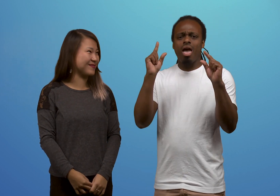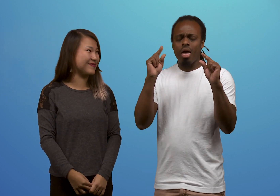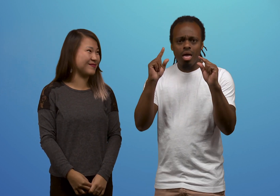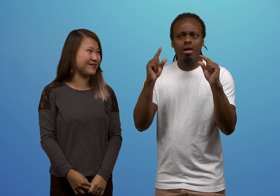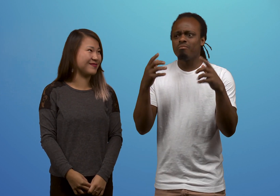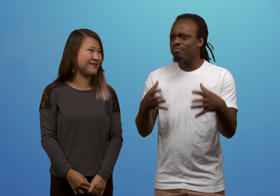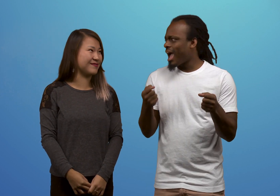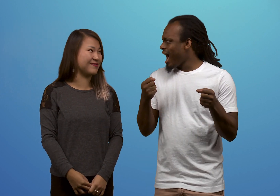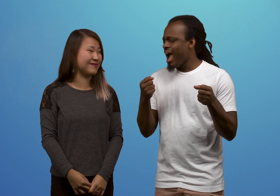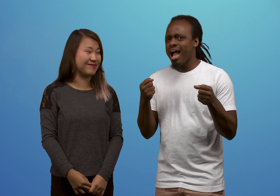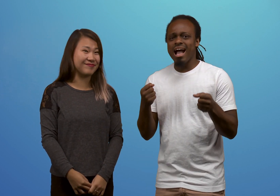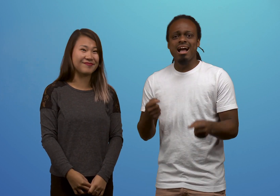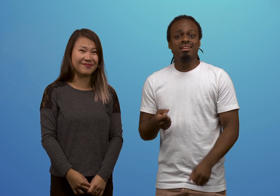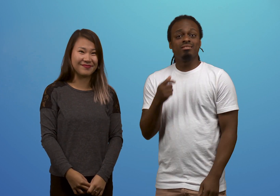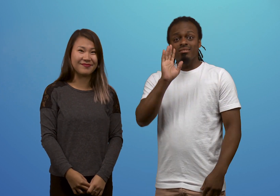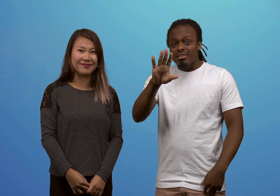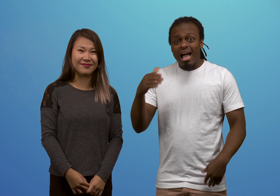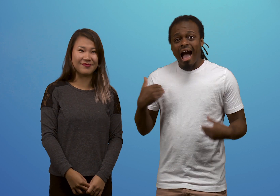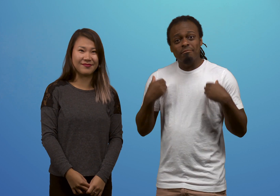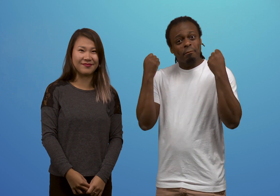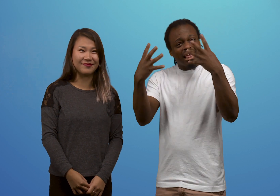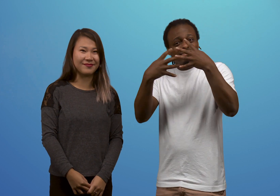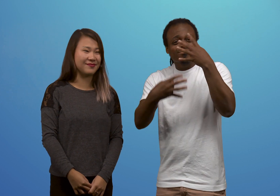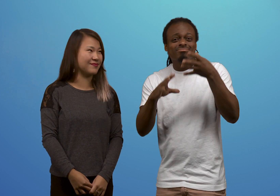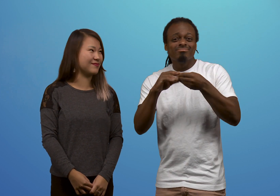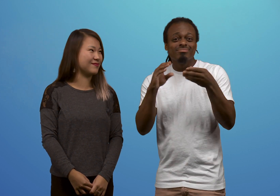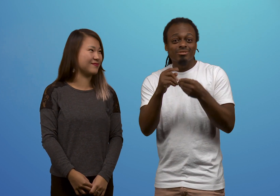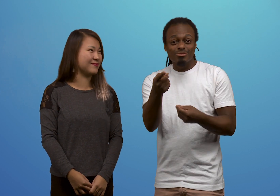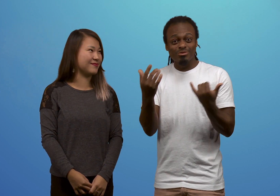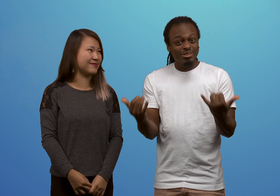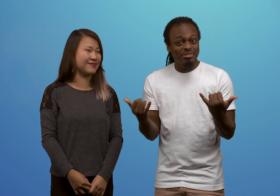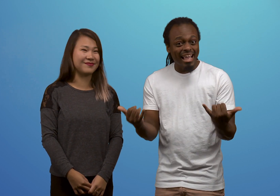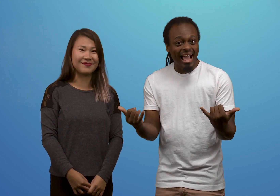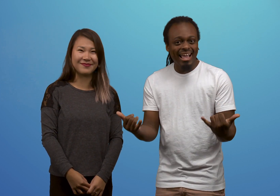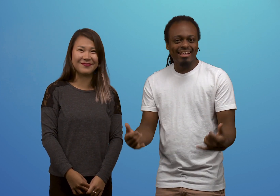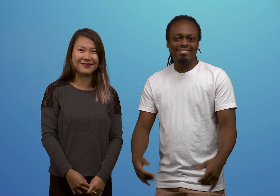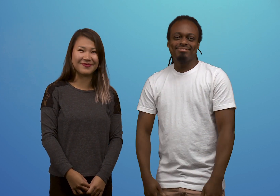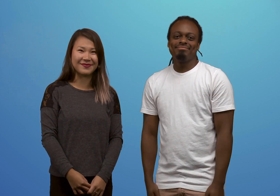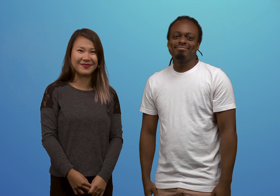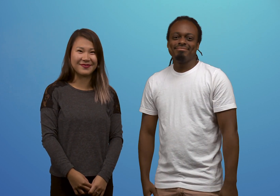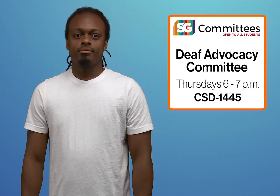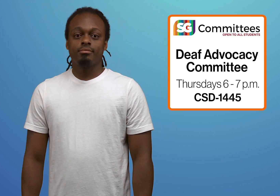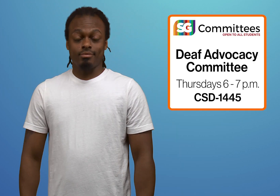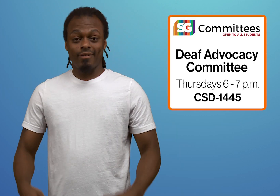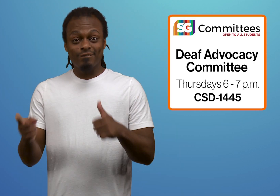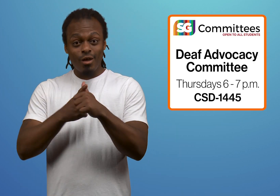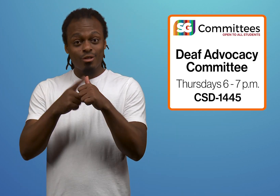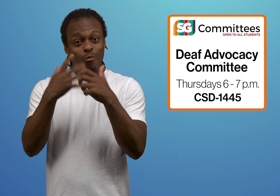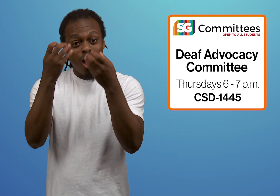Time's gone by in the blink of an eye. And we have more to tell you about today!